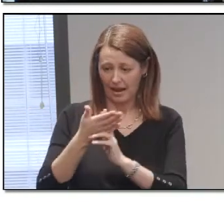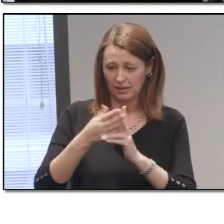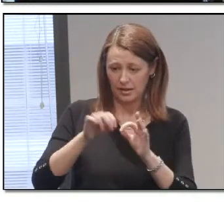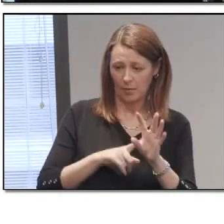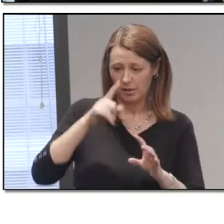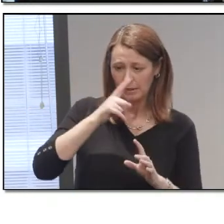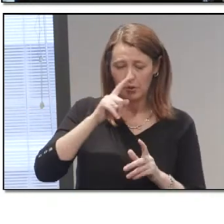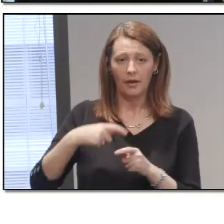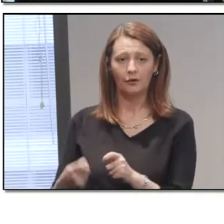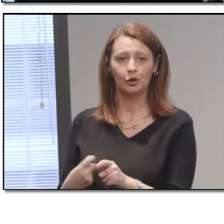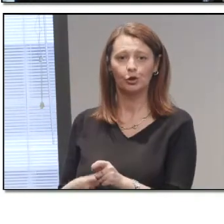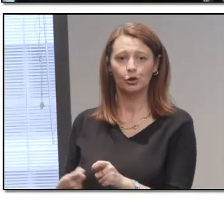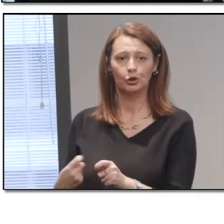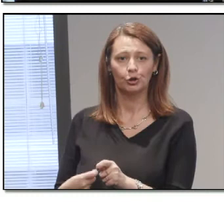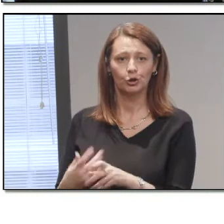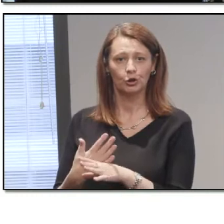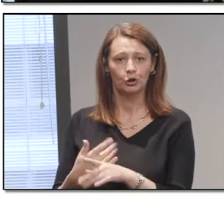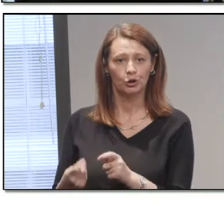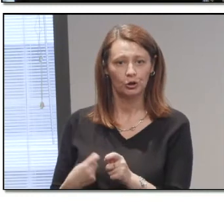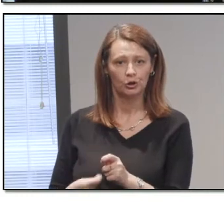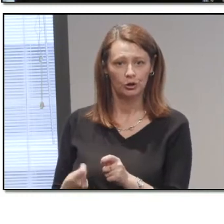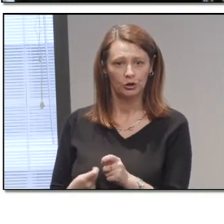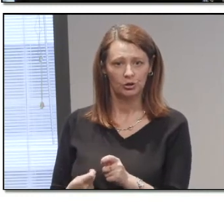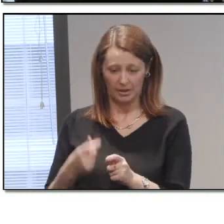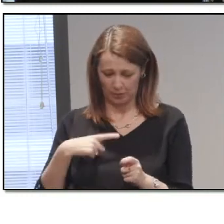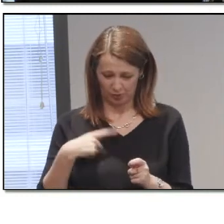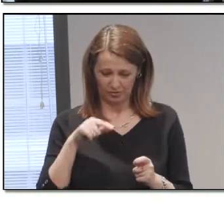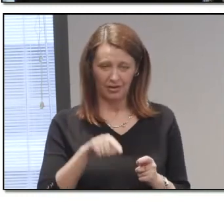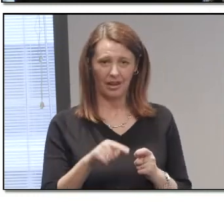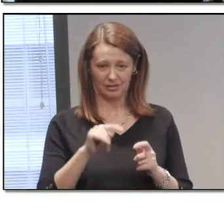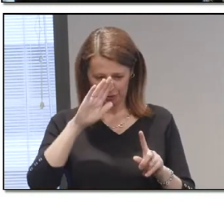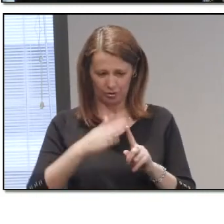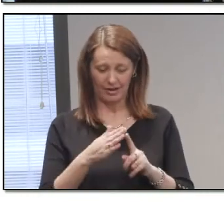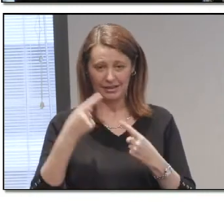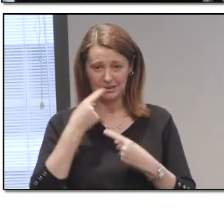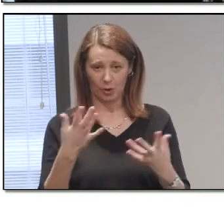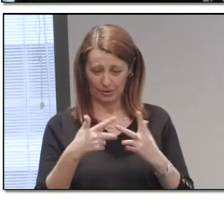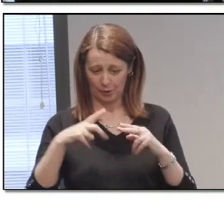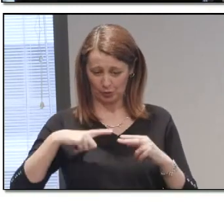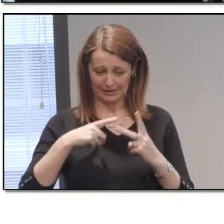fish? Because there is a direct exposure pathway if that chemical has got into fish in that